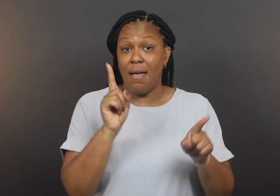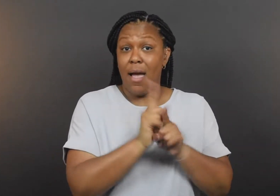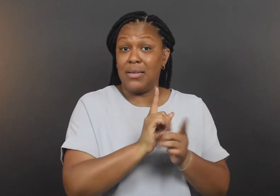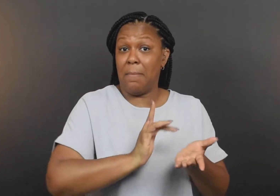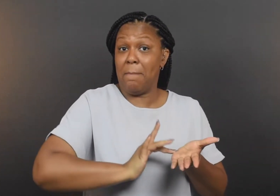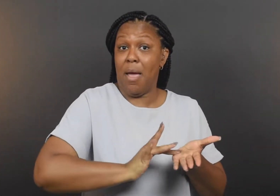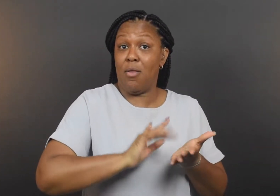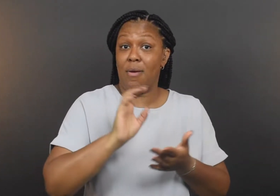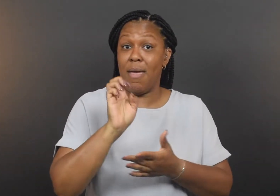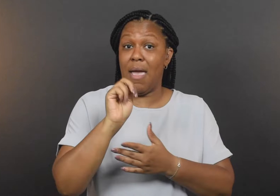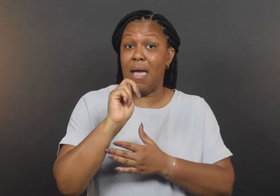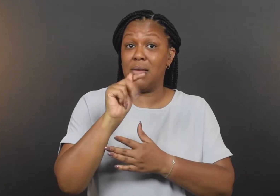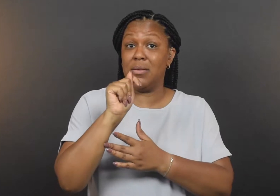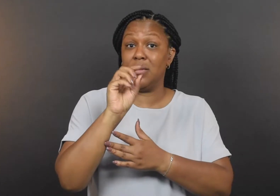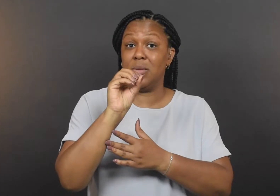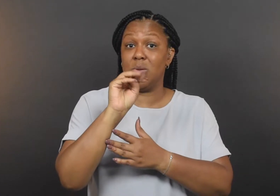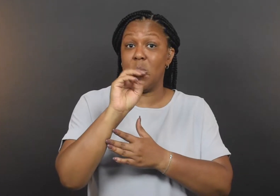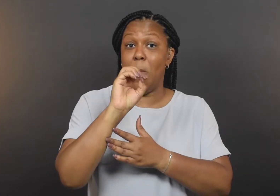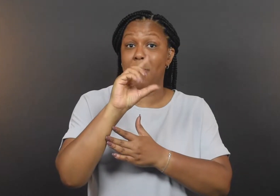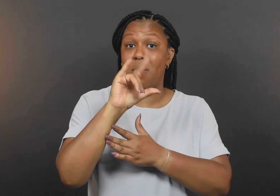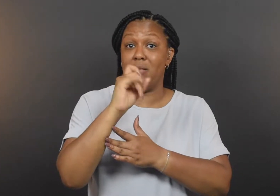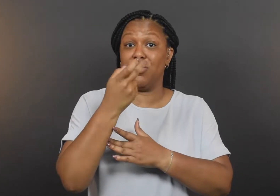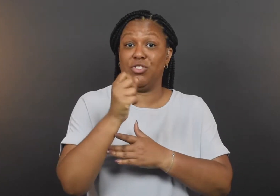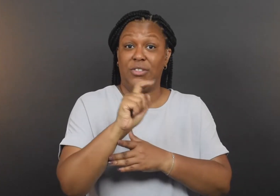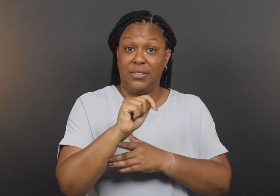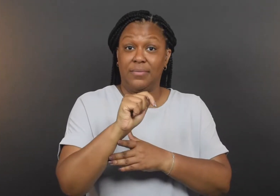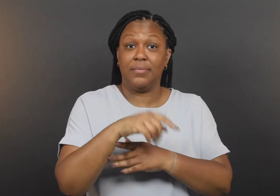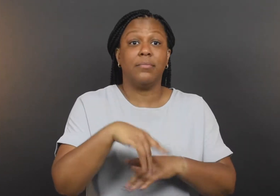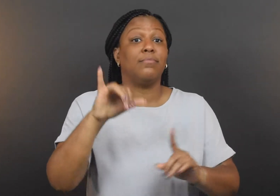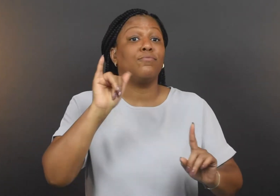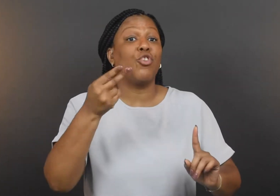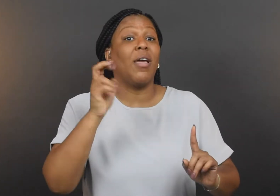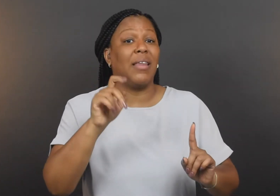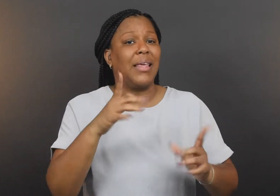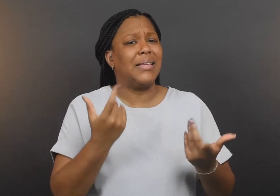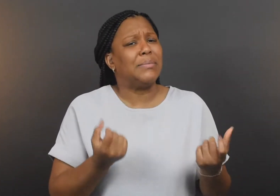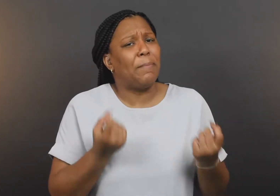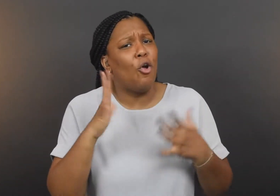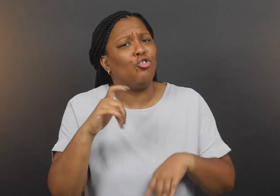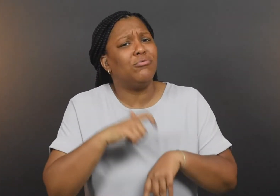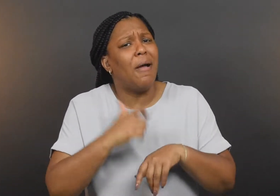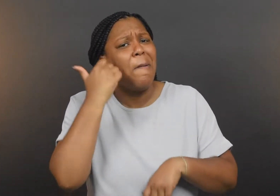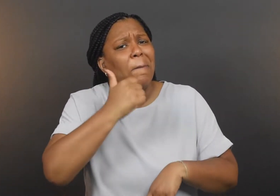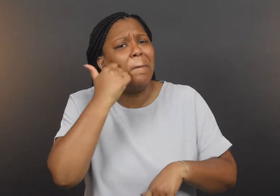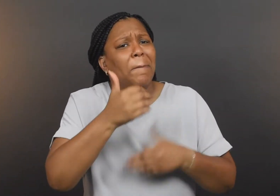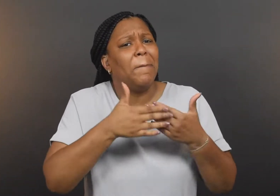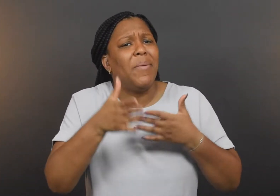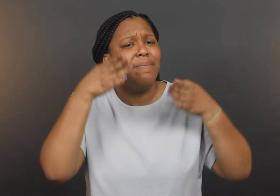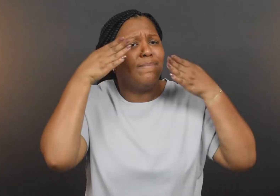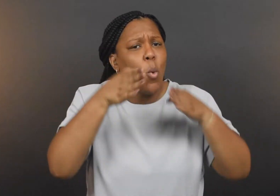As a medical entomologist, Janet spends most of her time focused on mosquitoes,